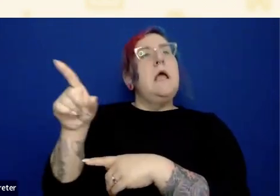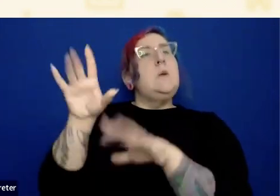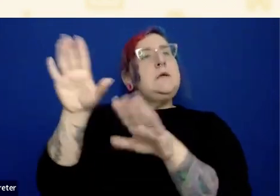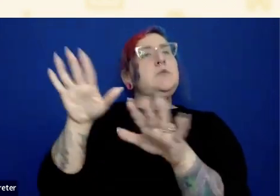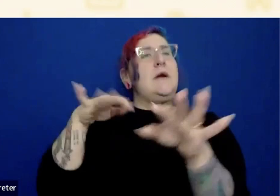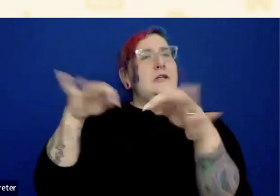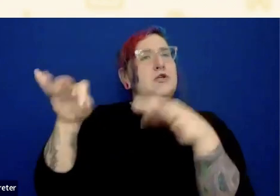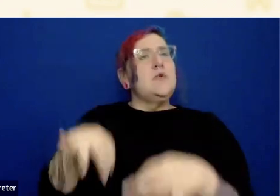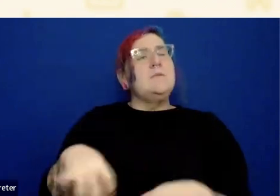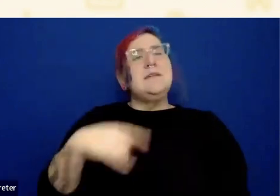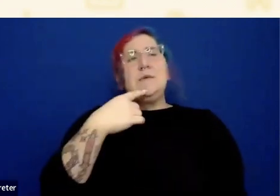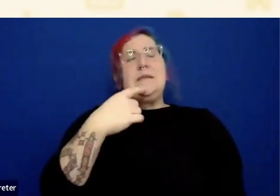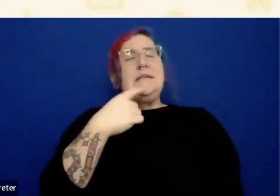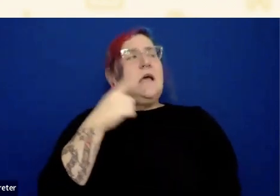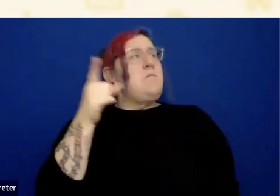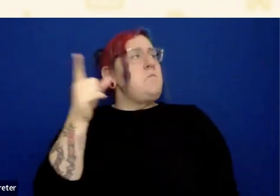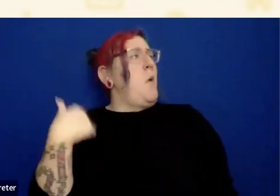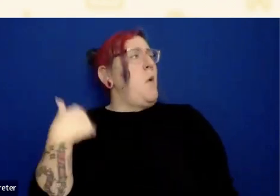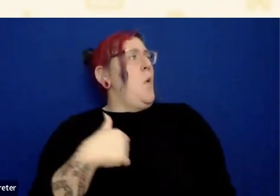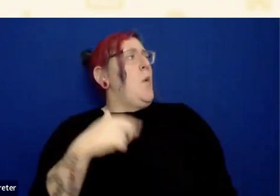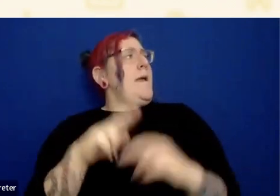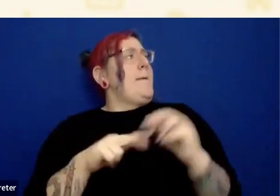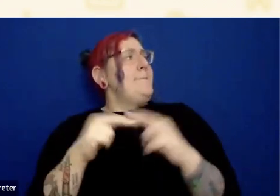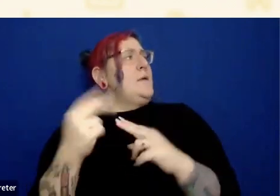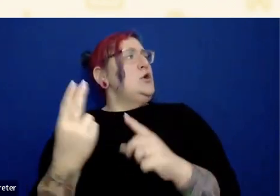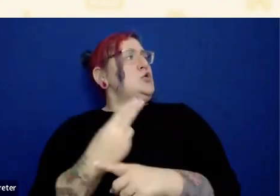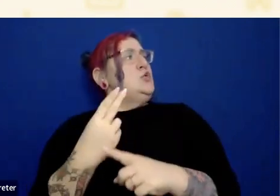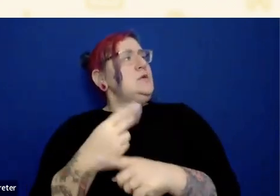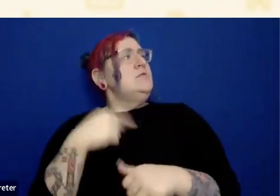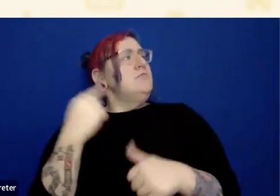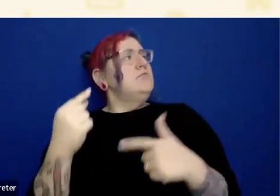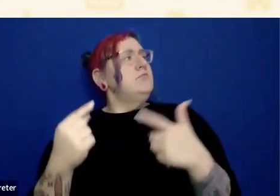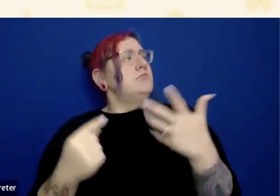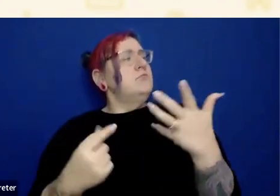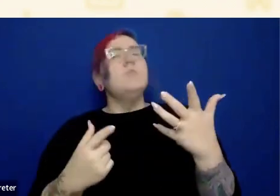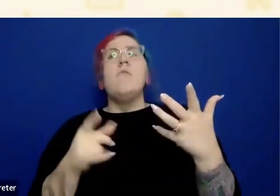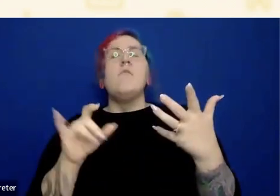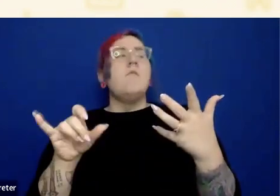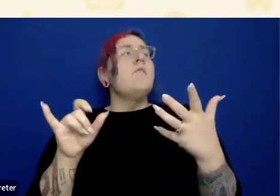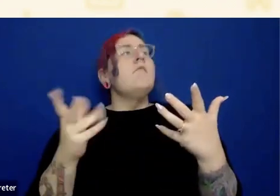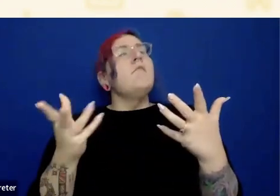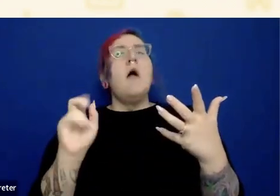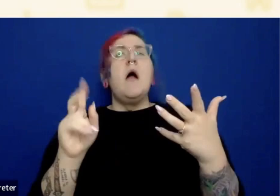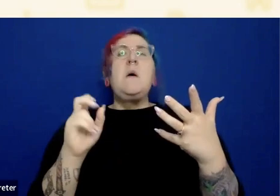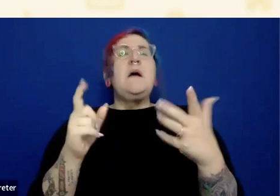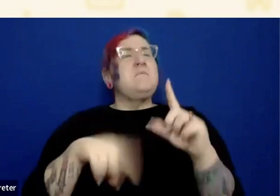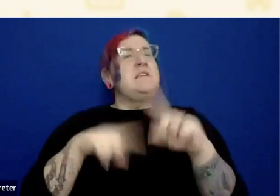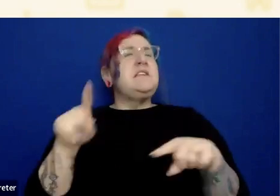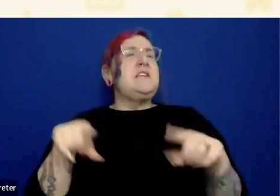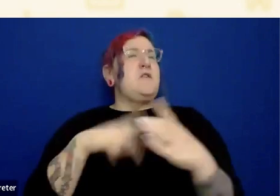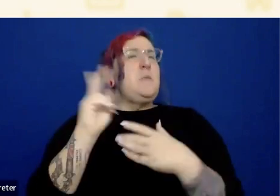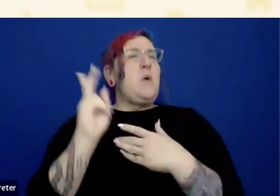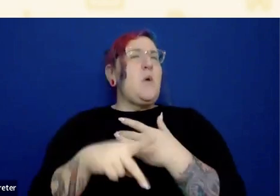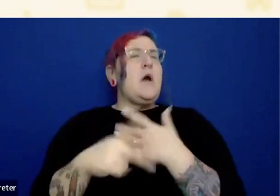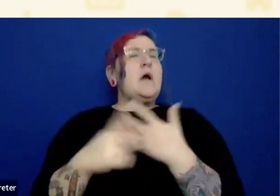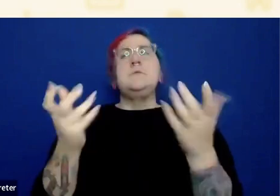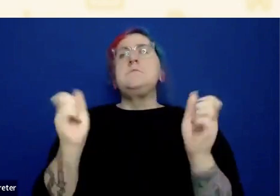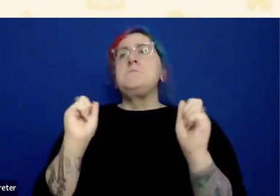like, This was built using a page builder. This was built using a plugin. This was built using this or that, or this was built using